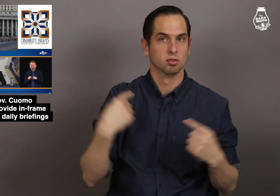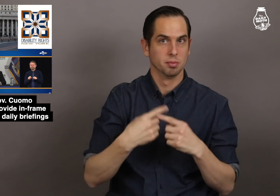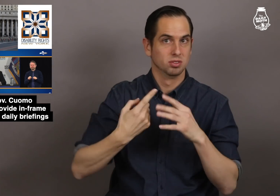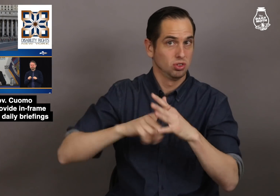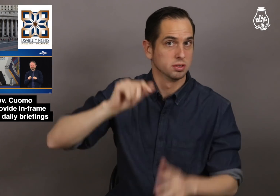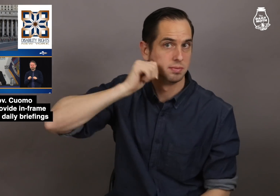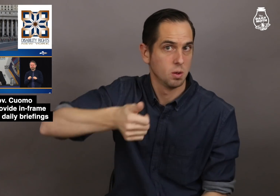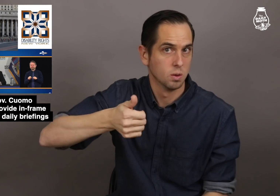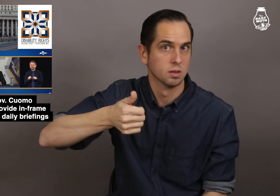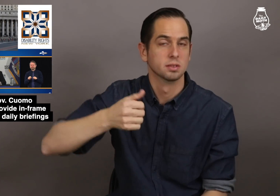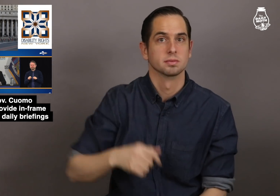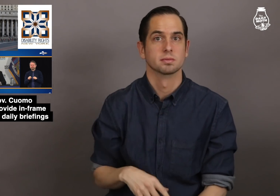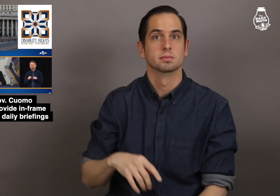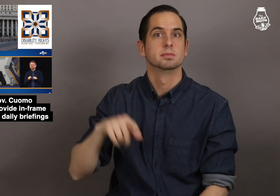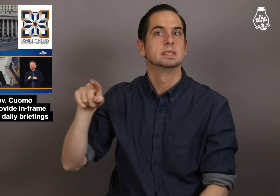present in-frame starting tomorrow.